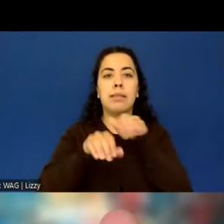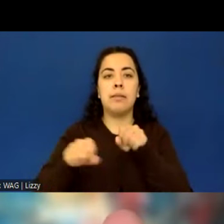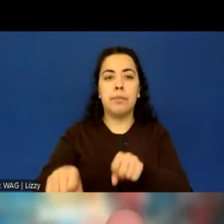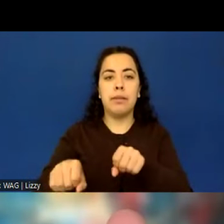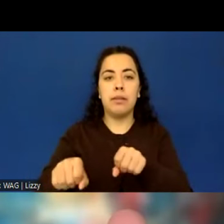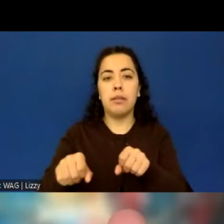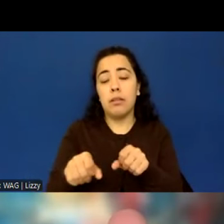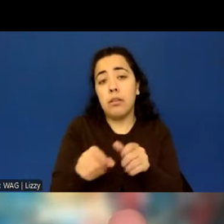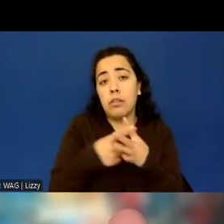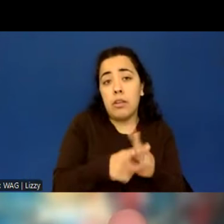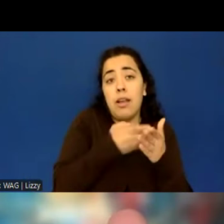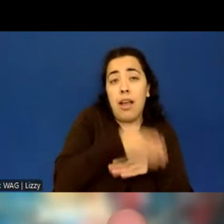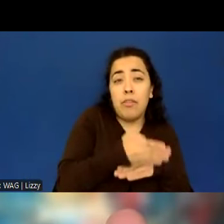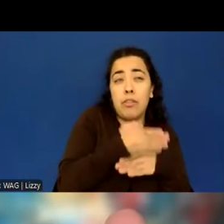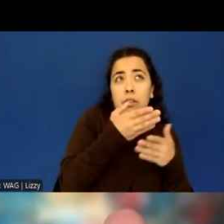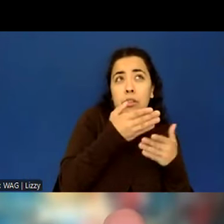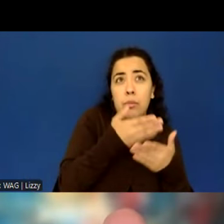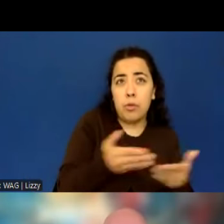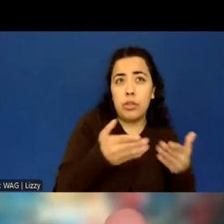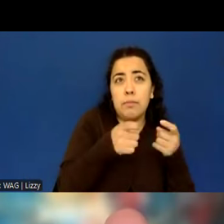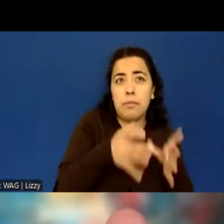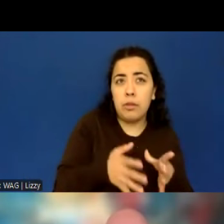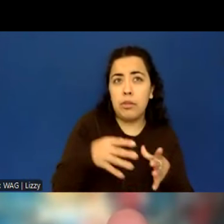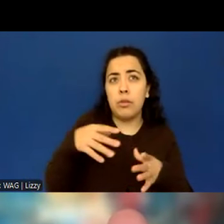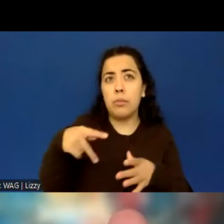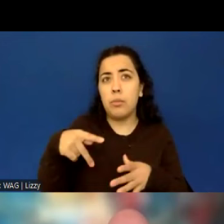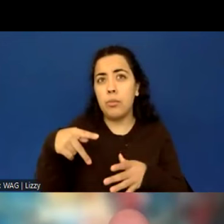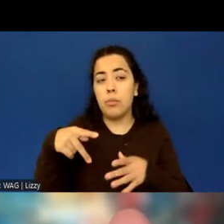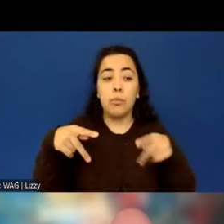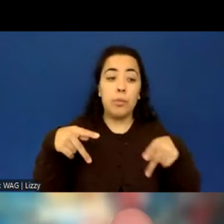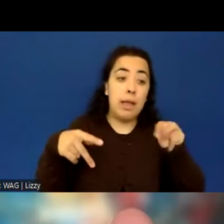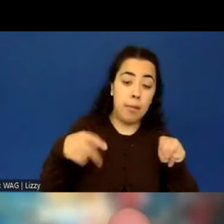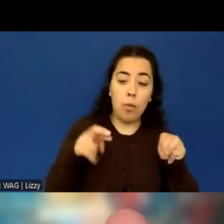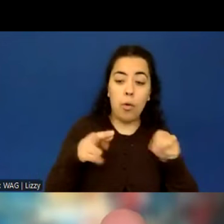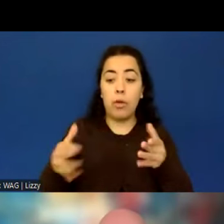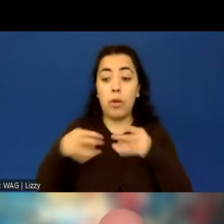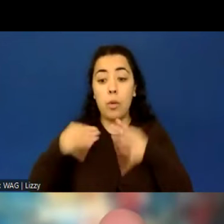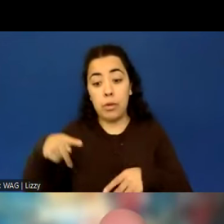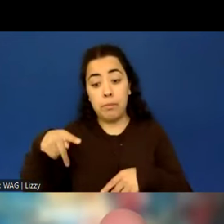manager/product owner got involved. So, could you please expand on how